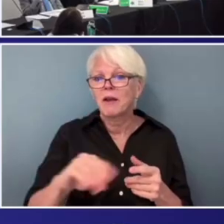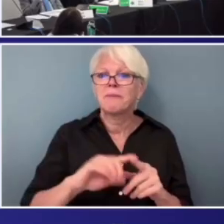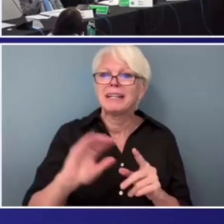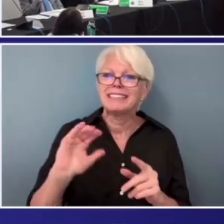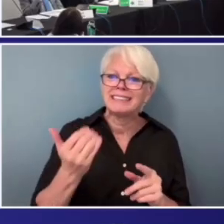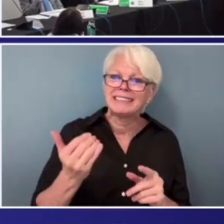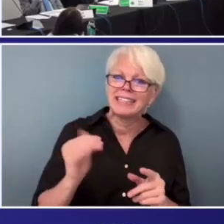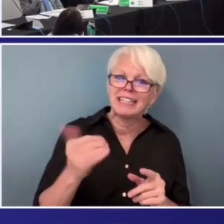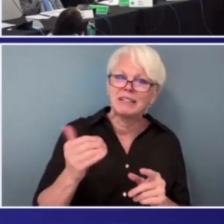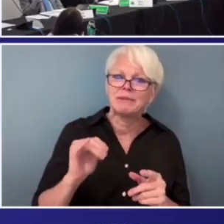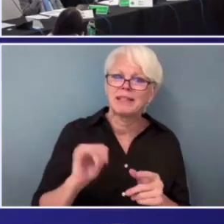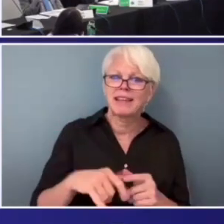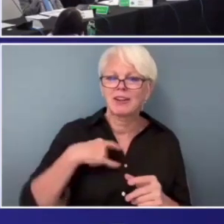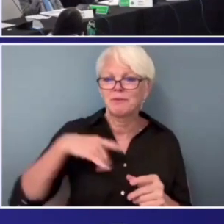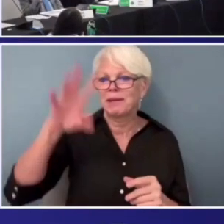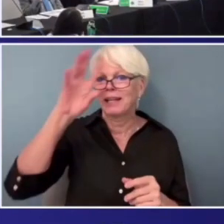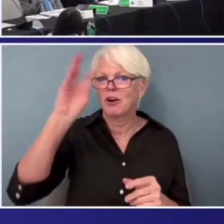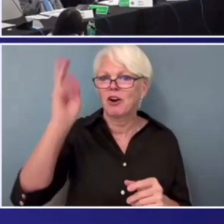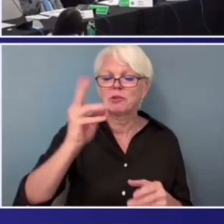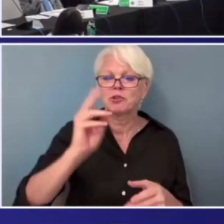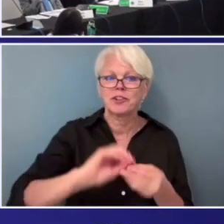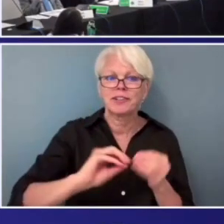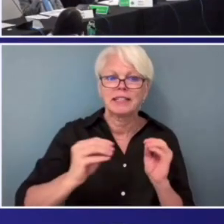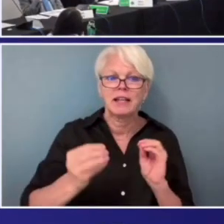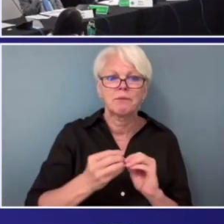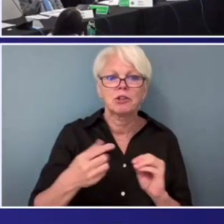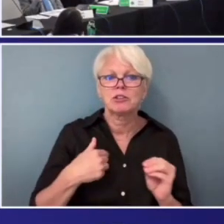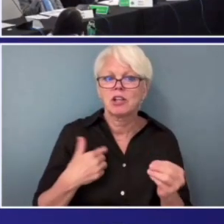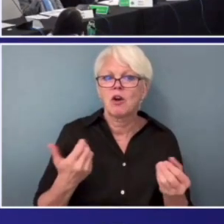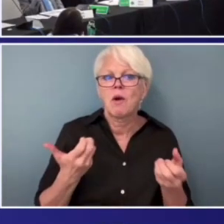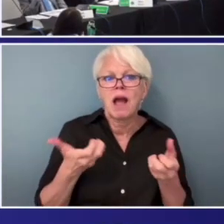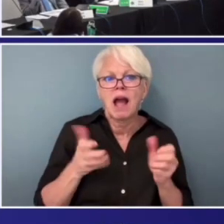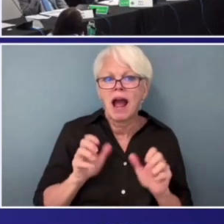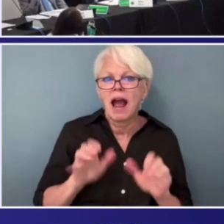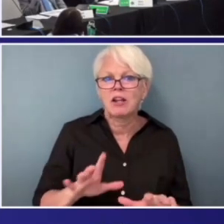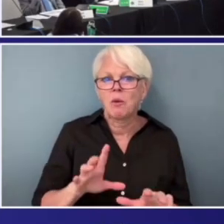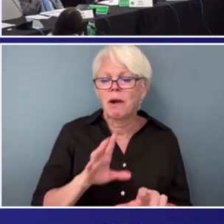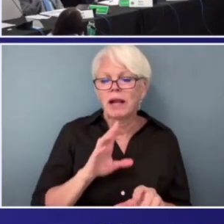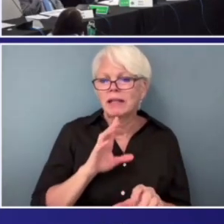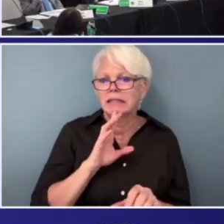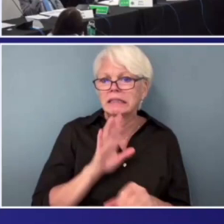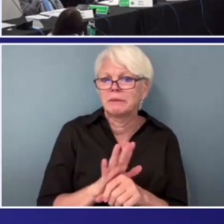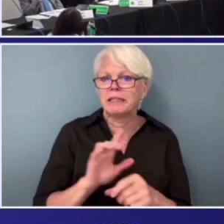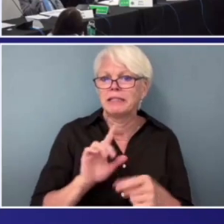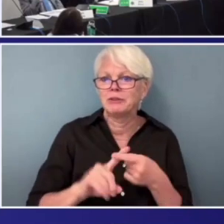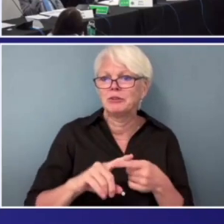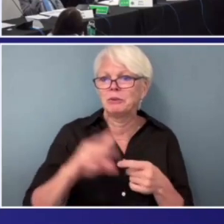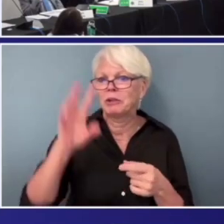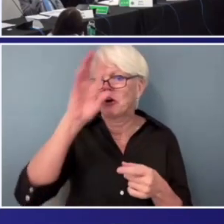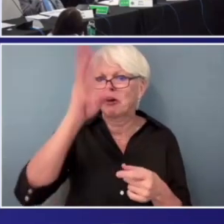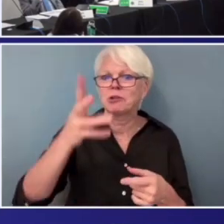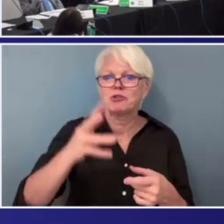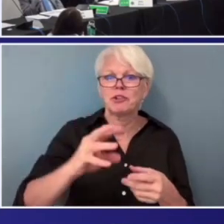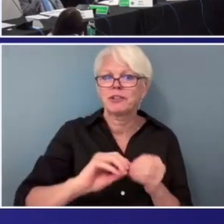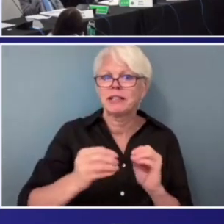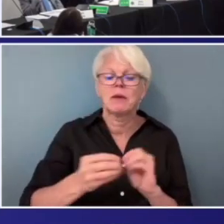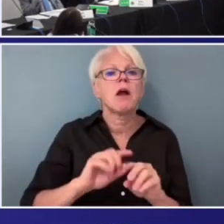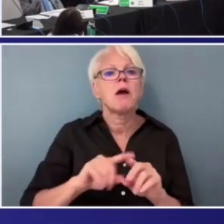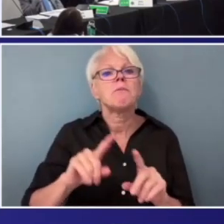be an arbitrary number. And so I don't want to necessarily commit to an arbitrary number, but yeah, it's more that concern for now.